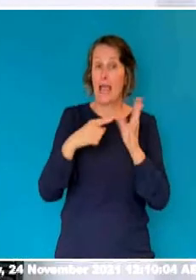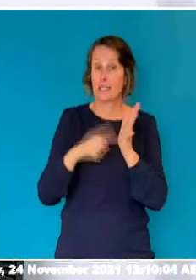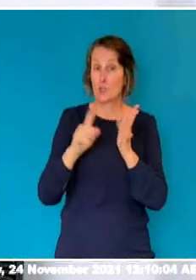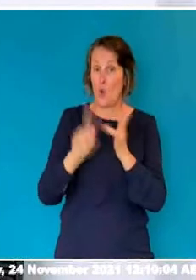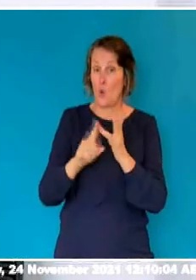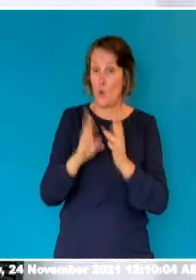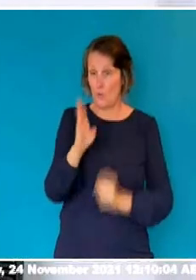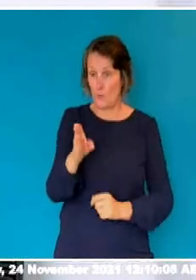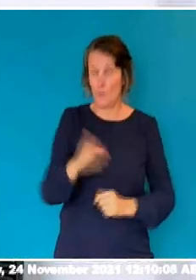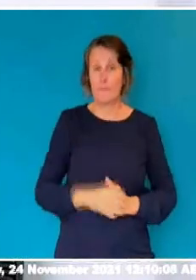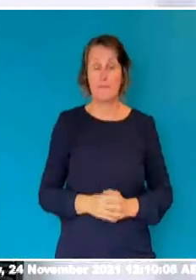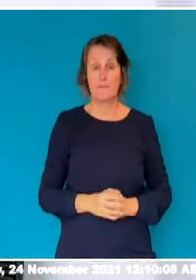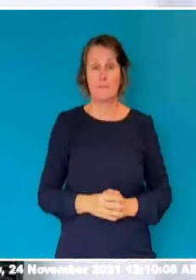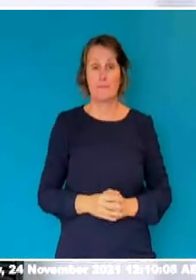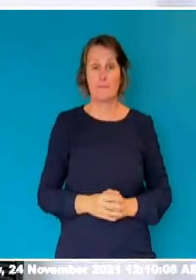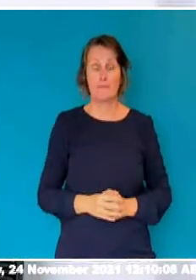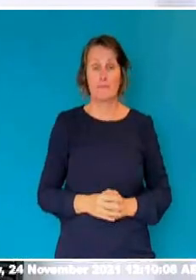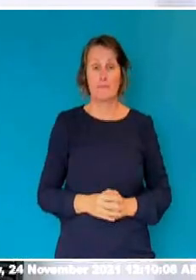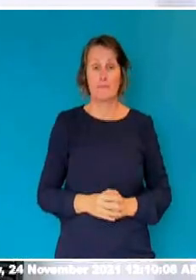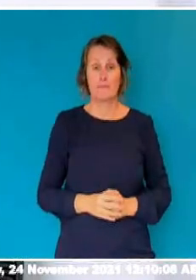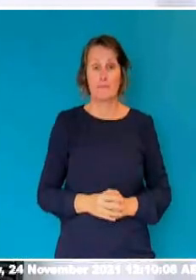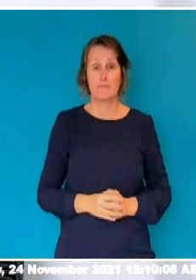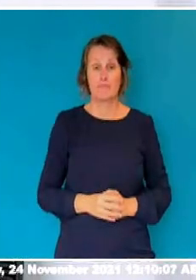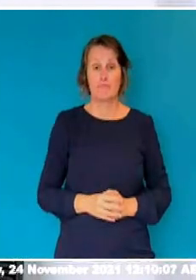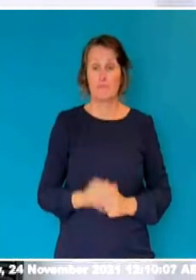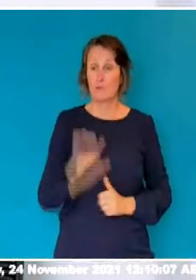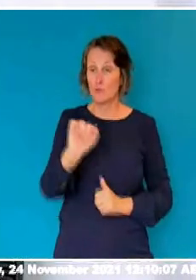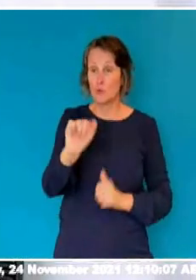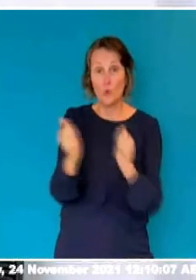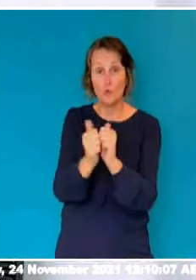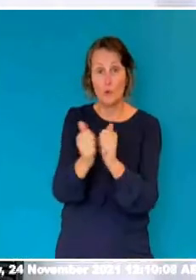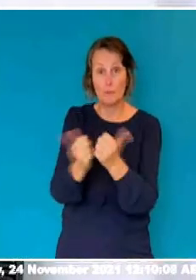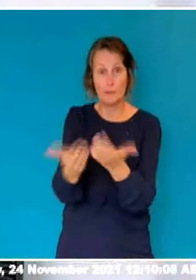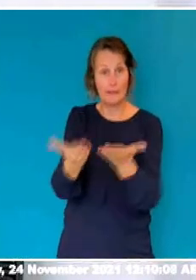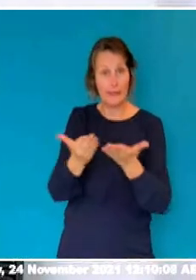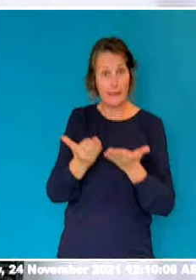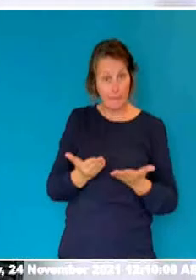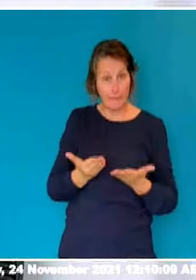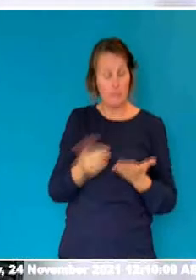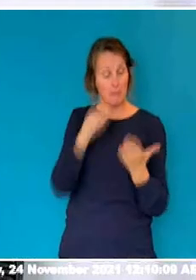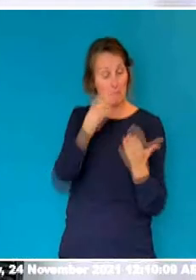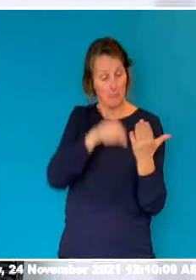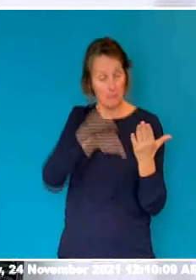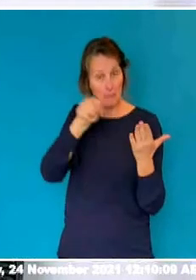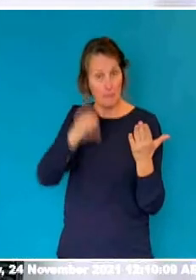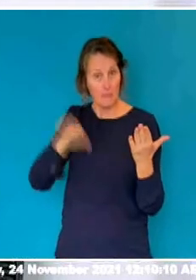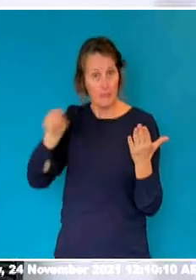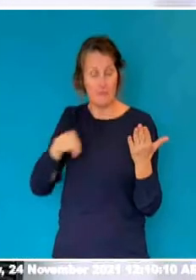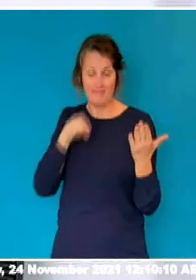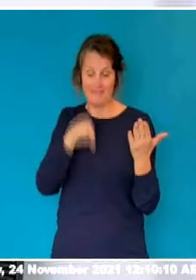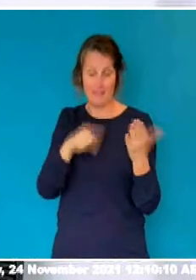The documents that have been provided to the Royal Commission include the ATO's